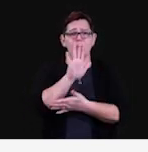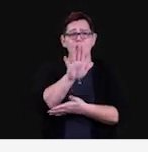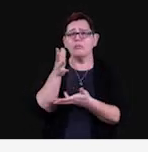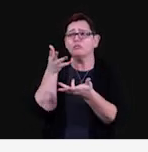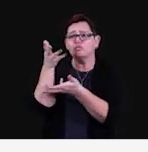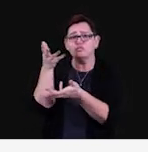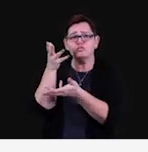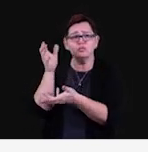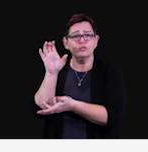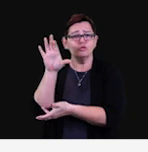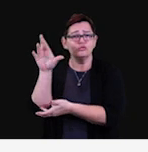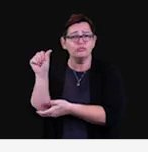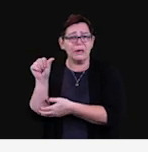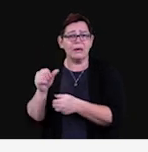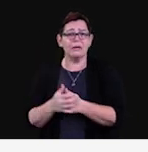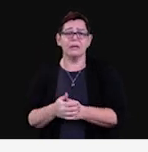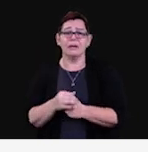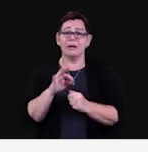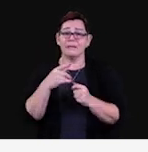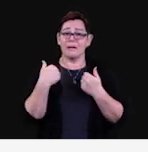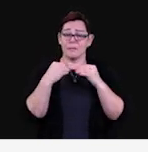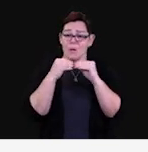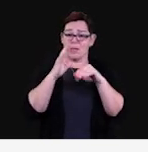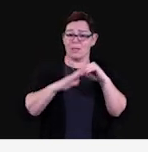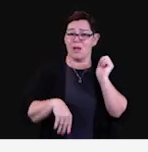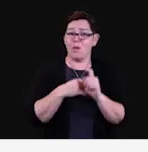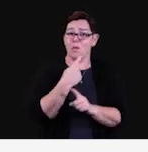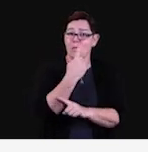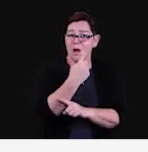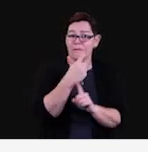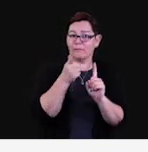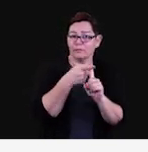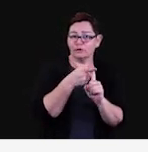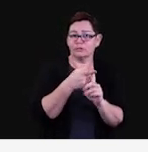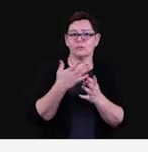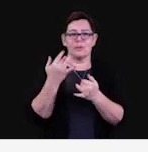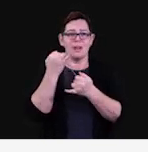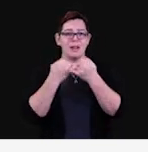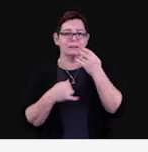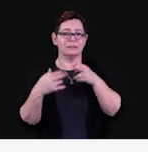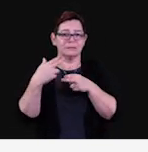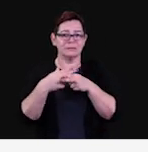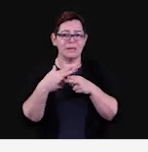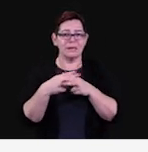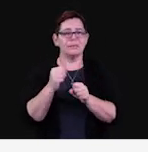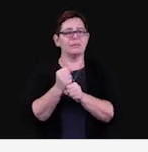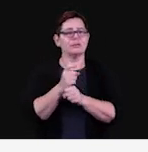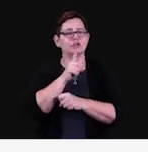If you have more than one first or last name, make sure you always use them in the same order.